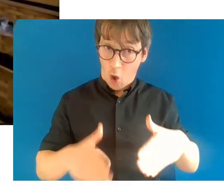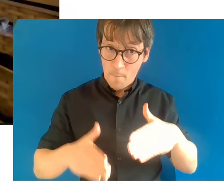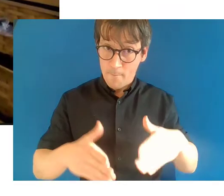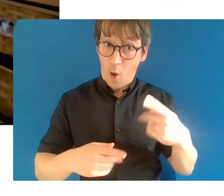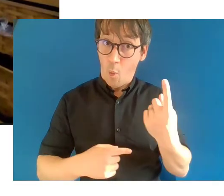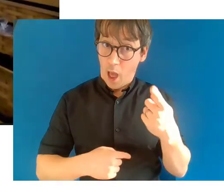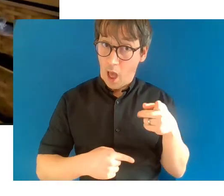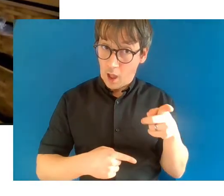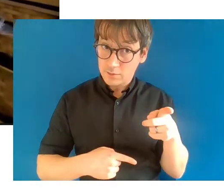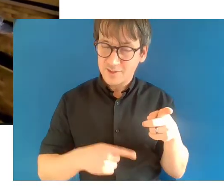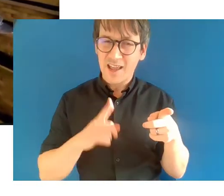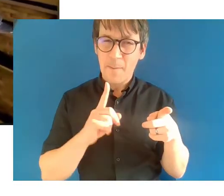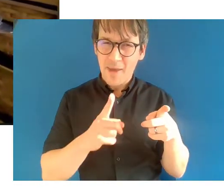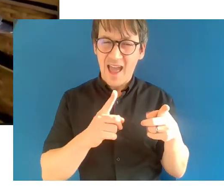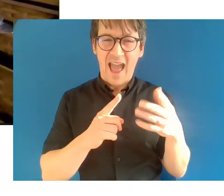they could be modular.